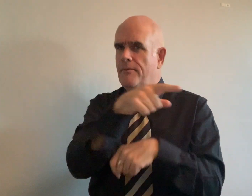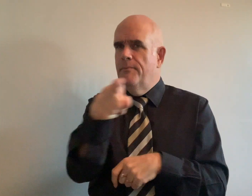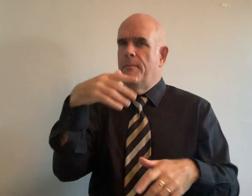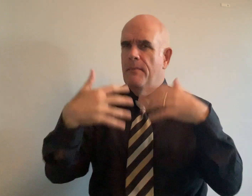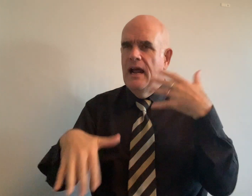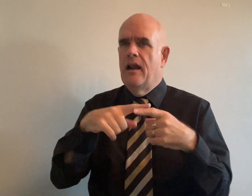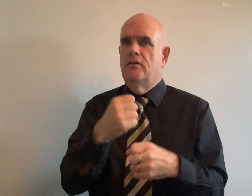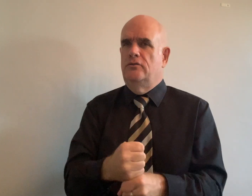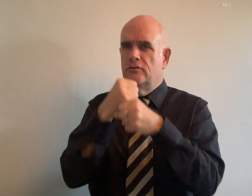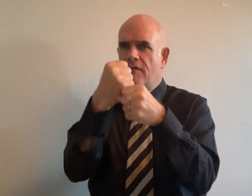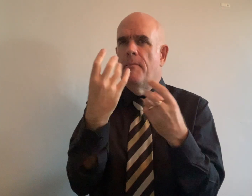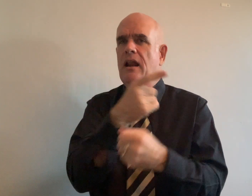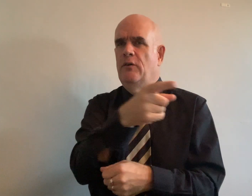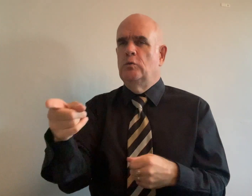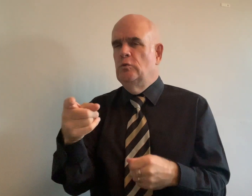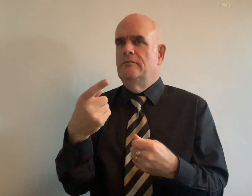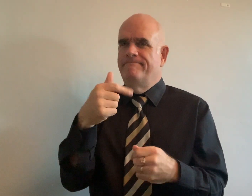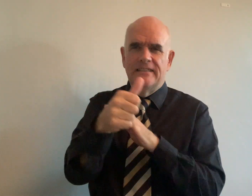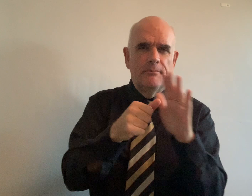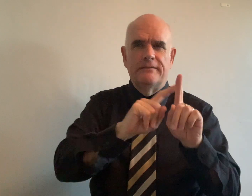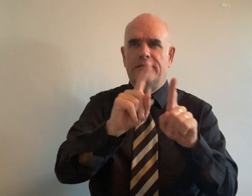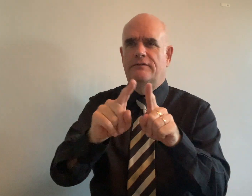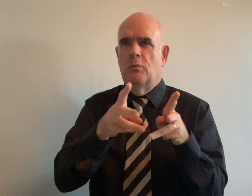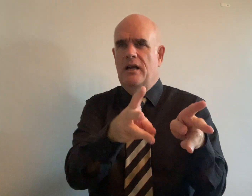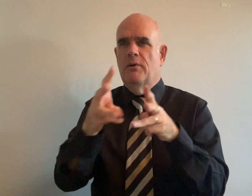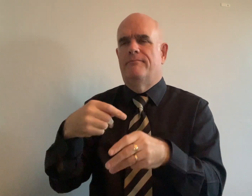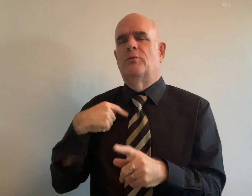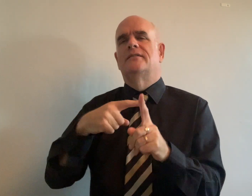bereaved in recent days and weeks as a result of the pandemic, those who were